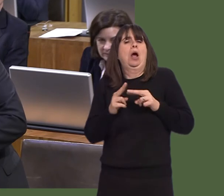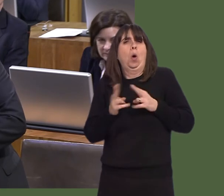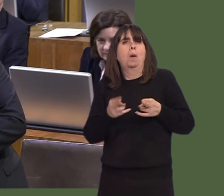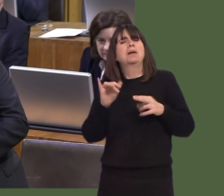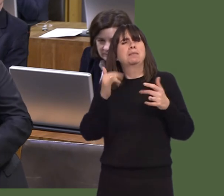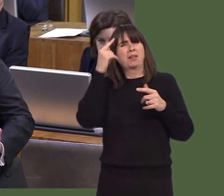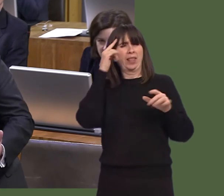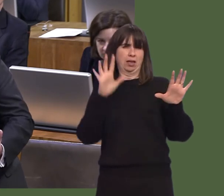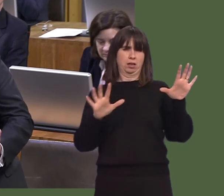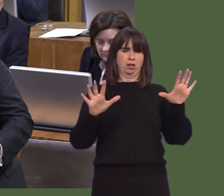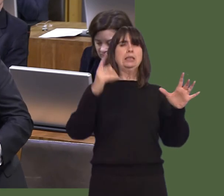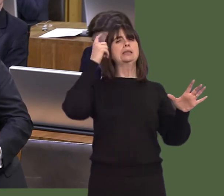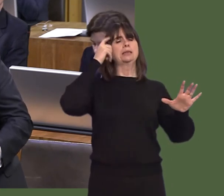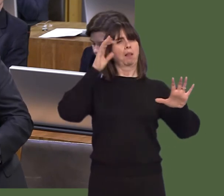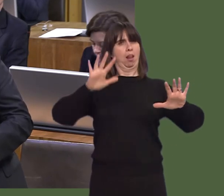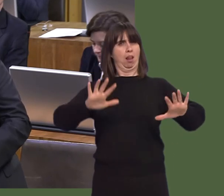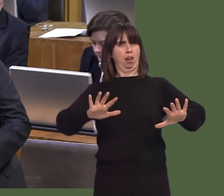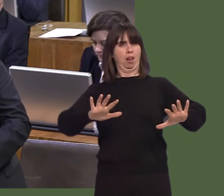I do now, though, want to turn to the question of superprisons.